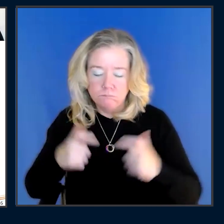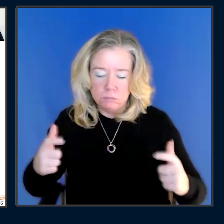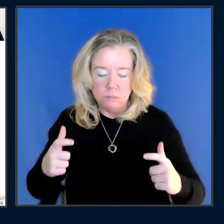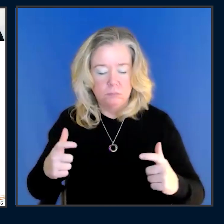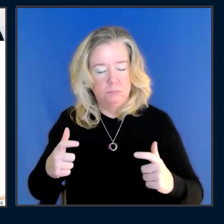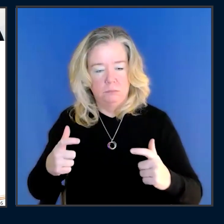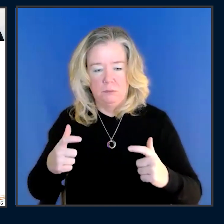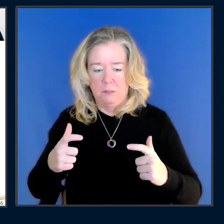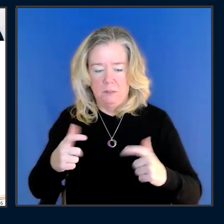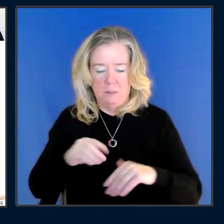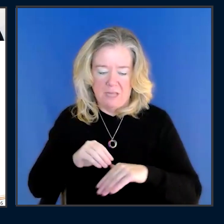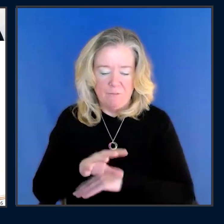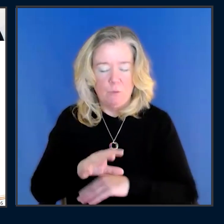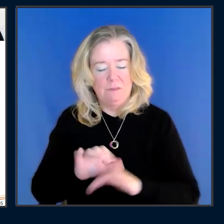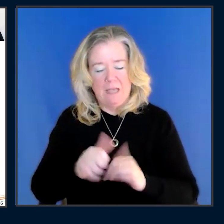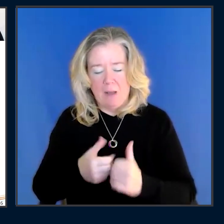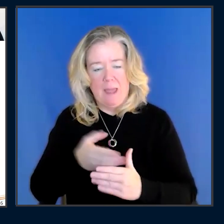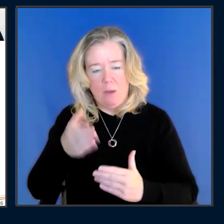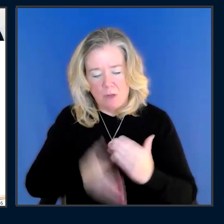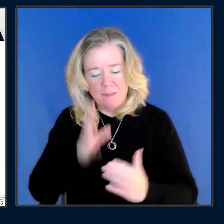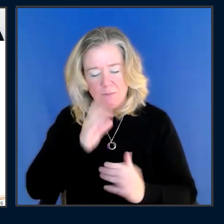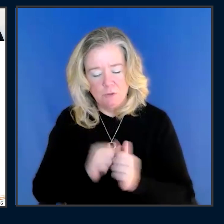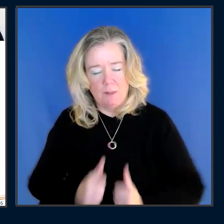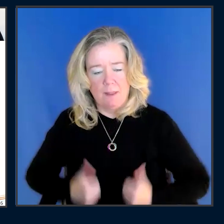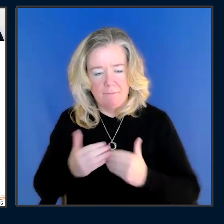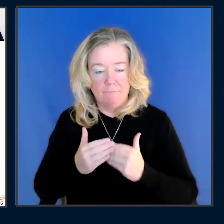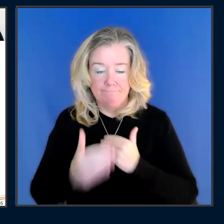significantly influences the results or outcomes